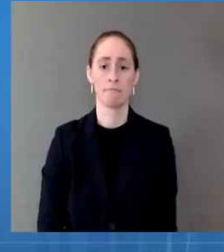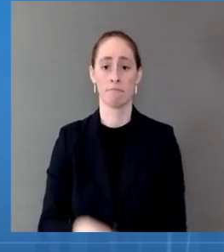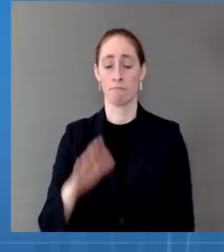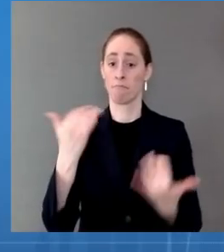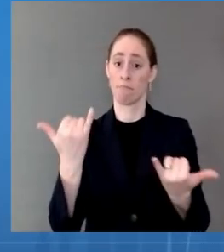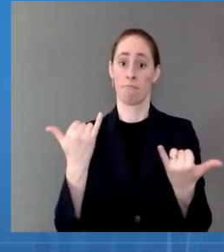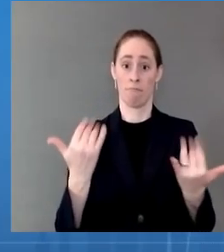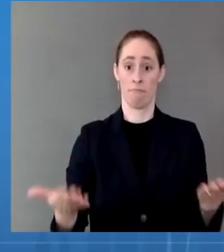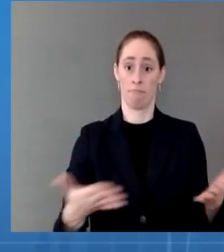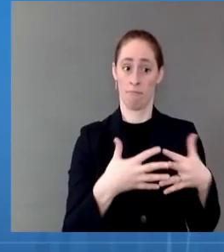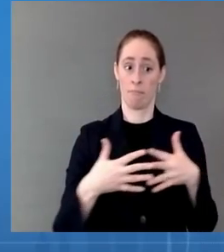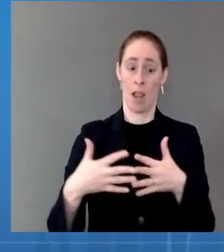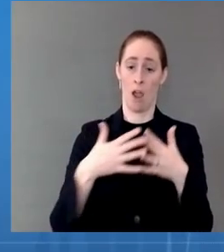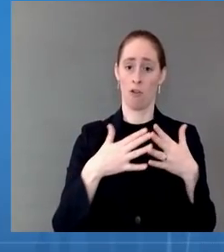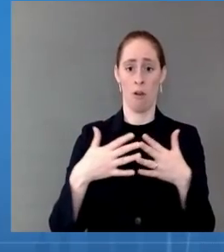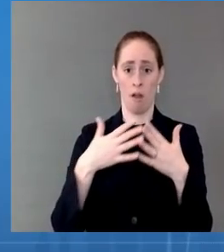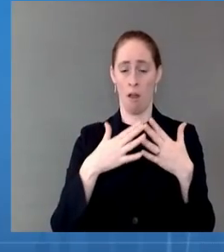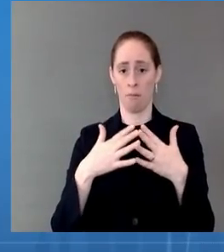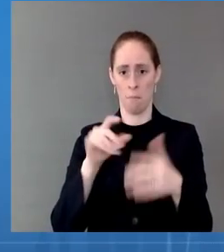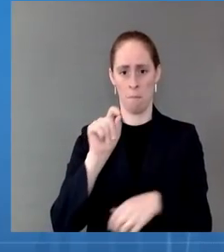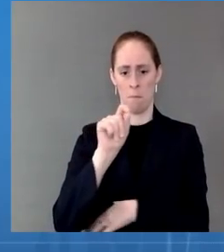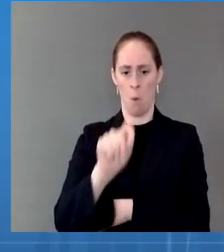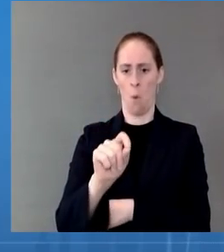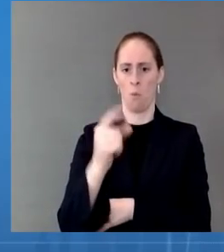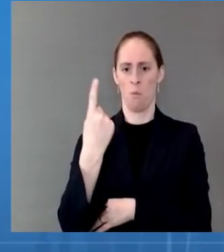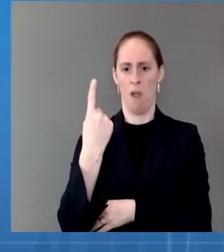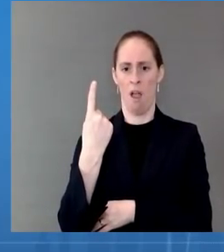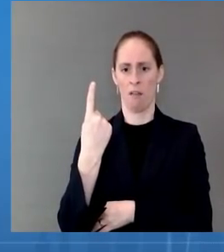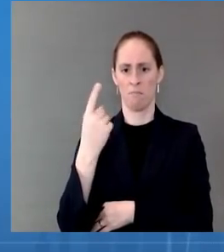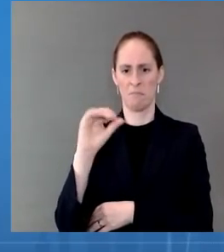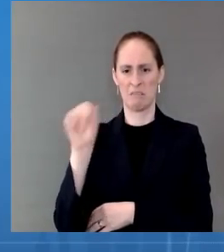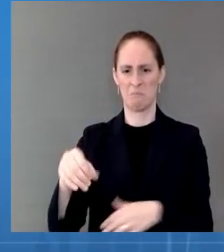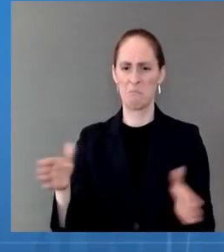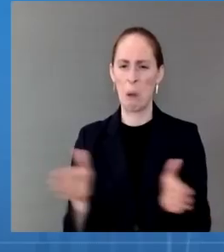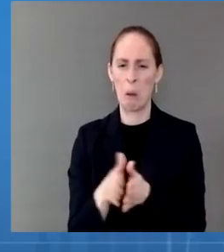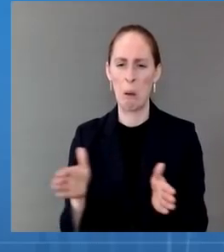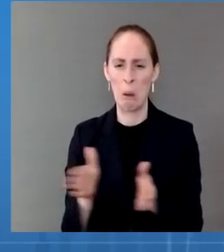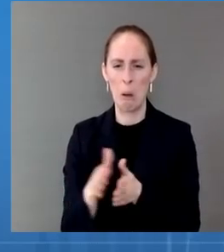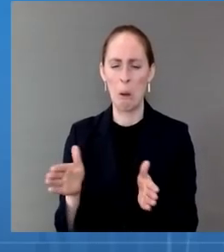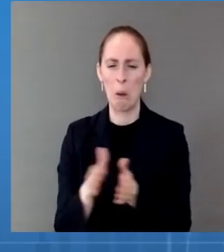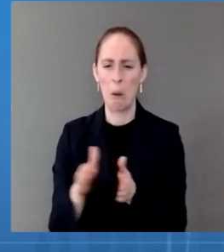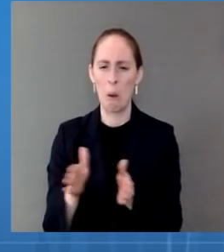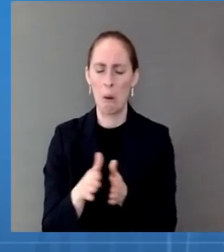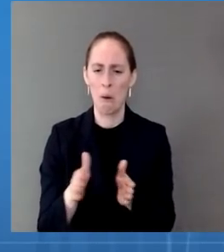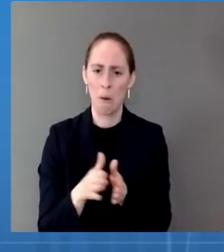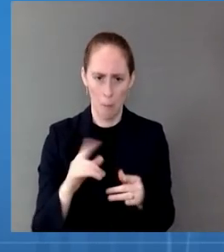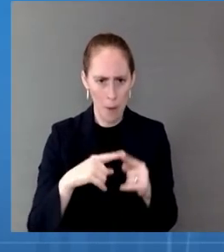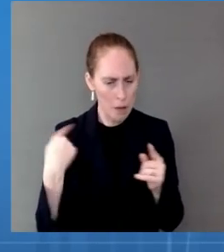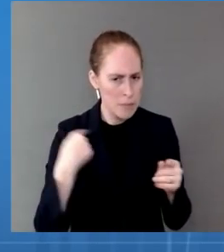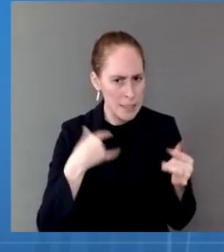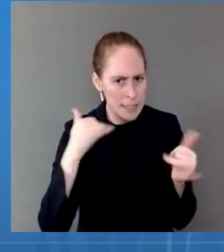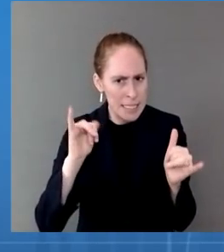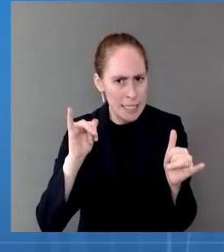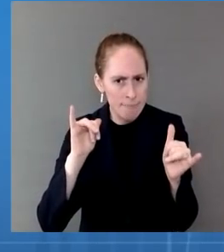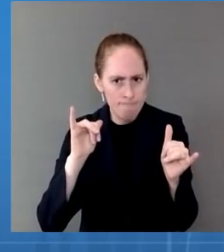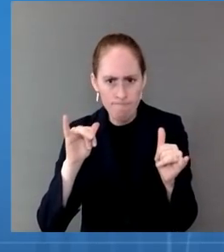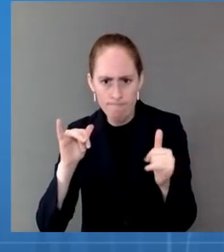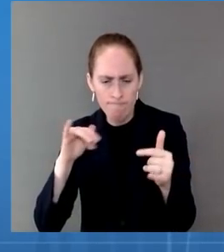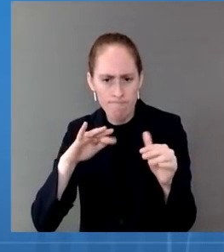but we're also seeing data from other countries, U.K. and South Africa that is demonstrating a really fast